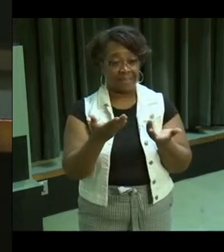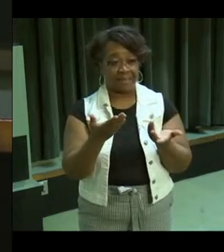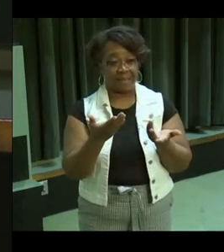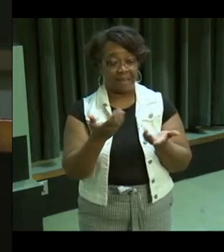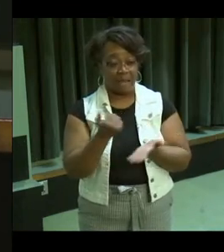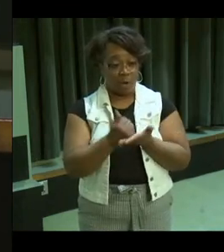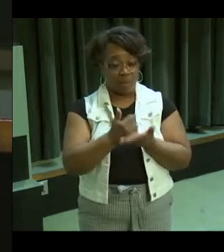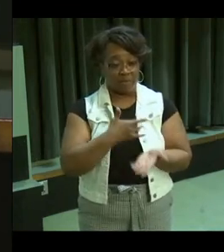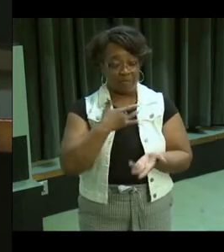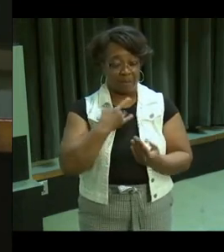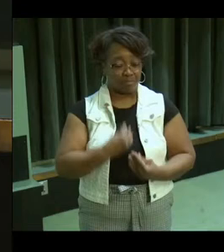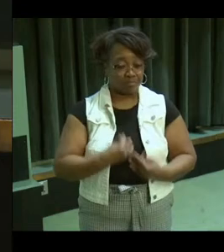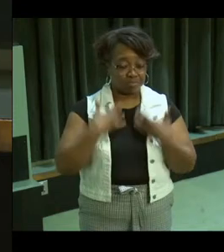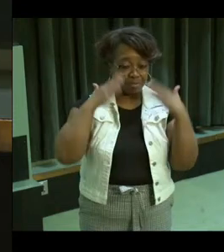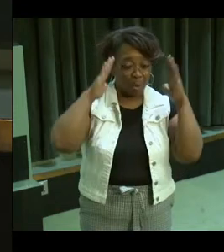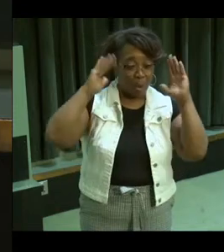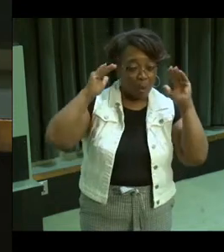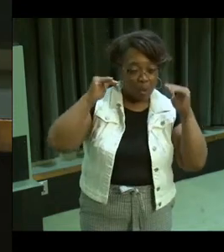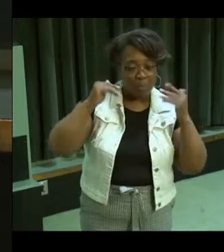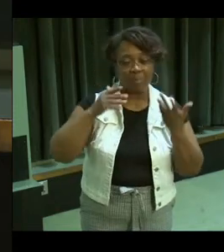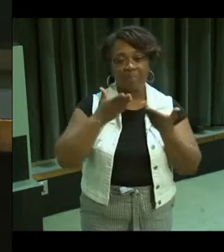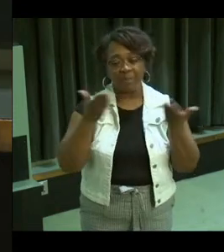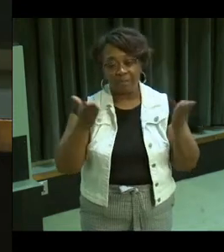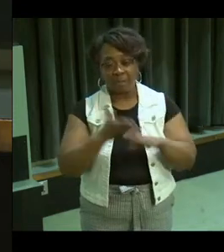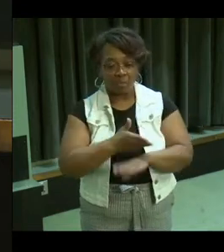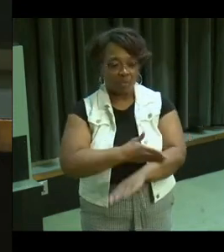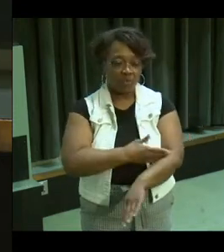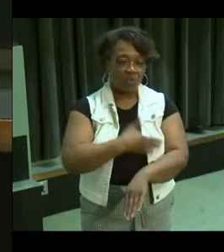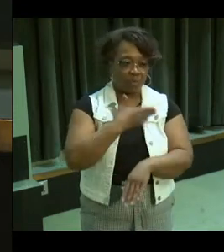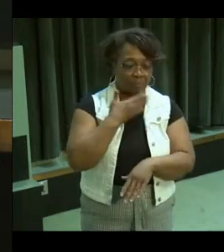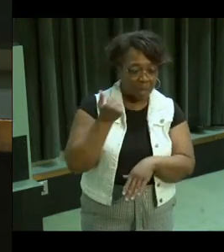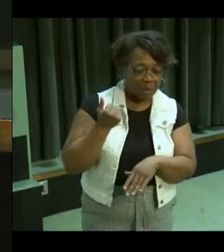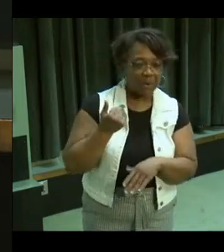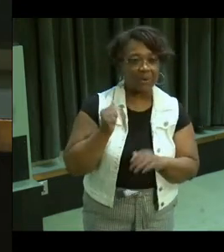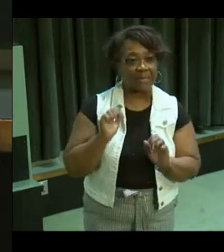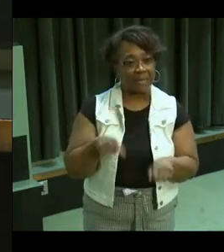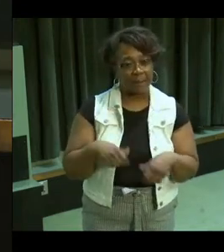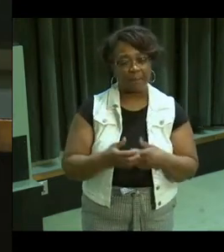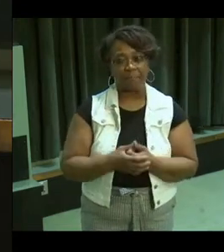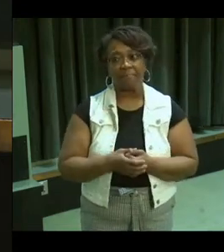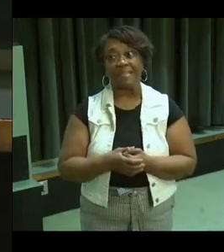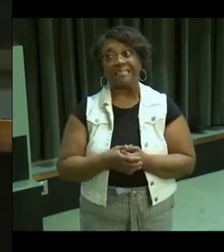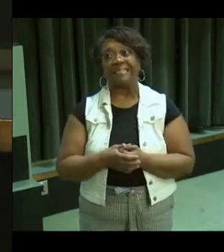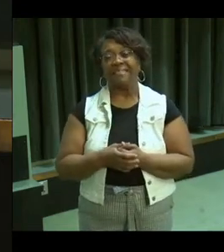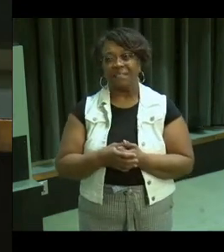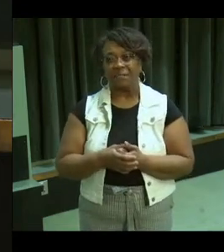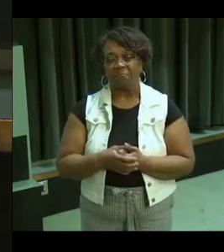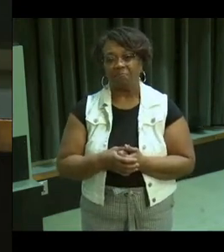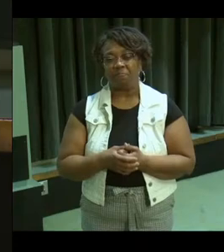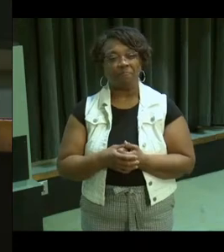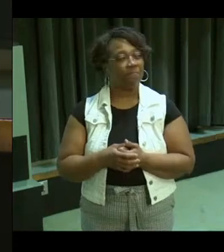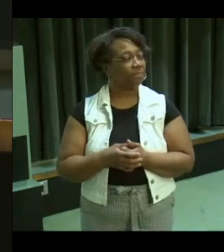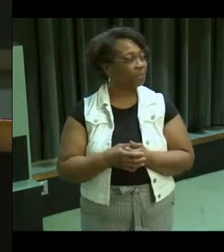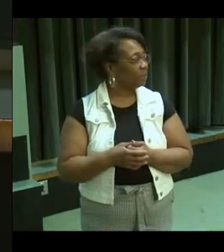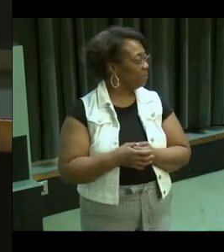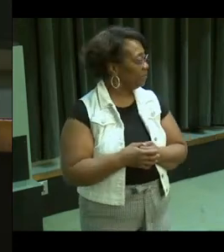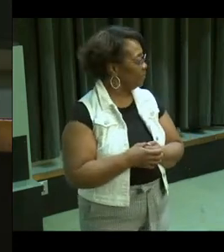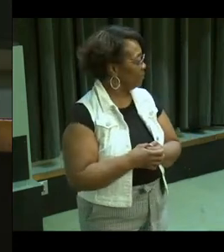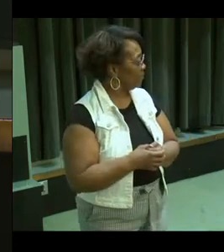things are going to improve and